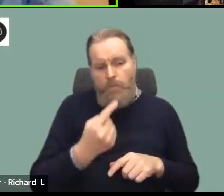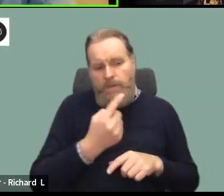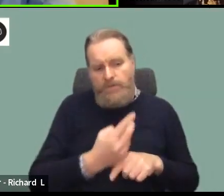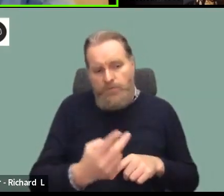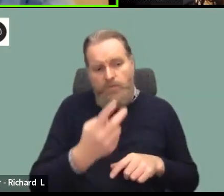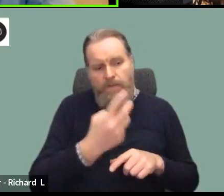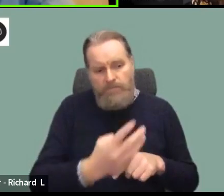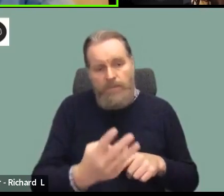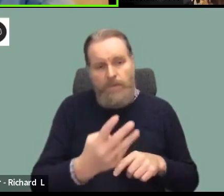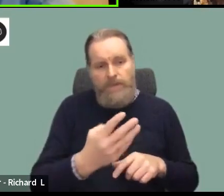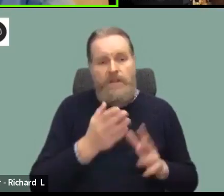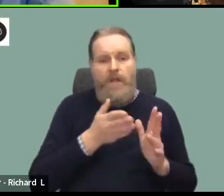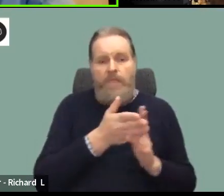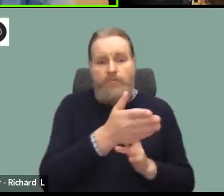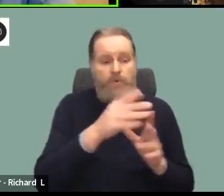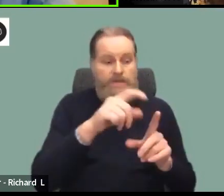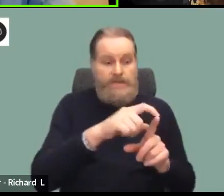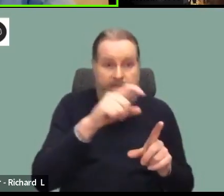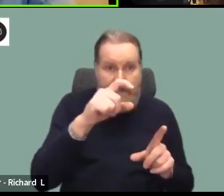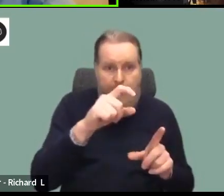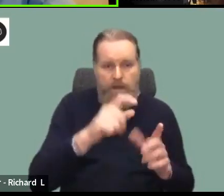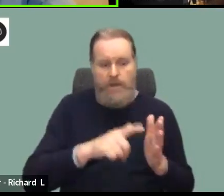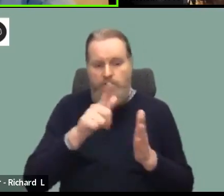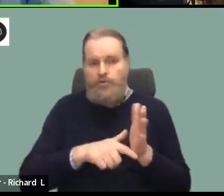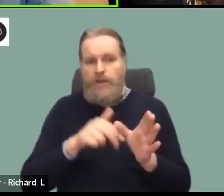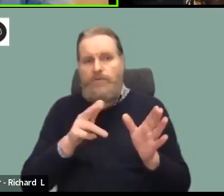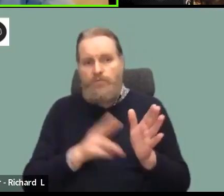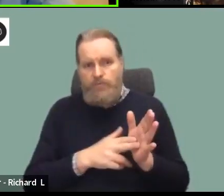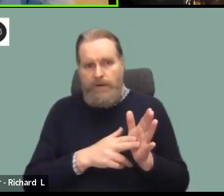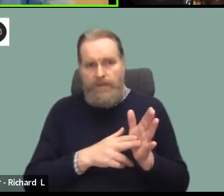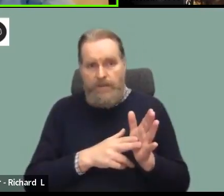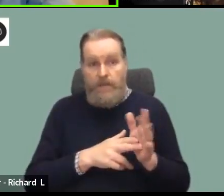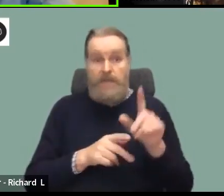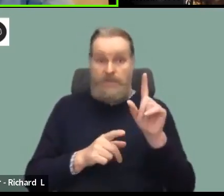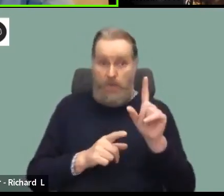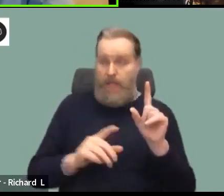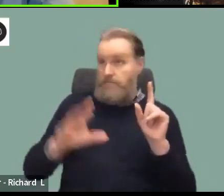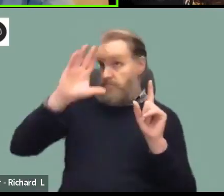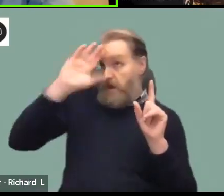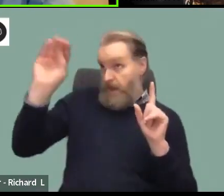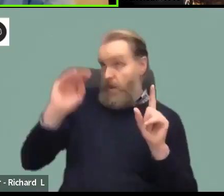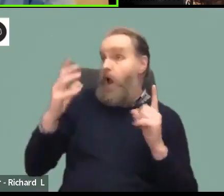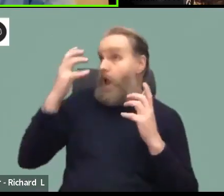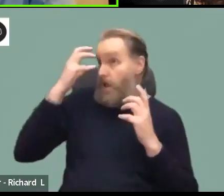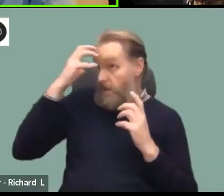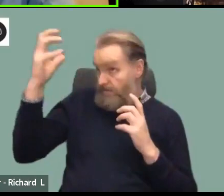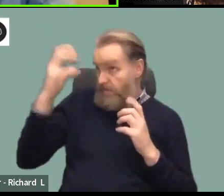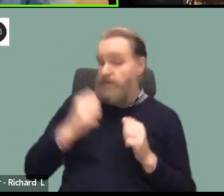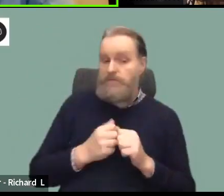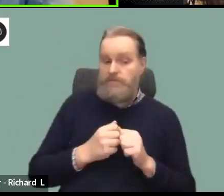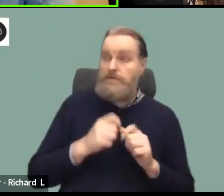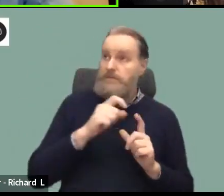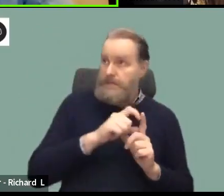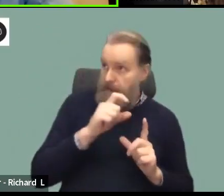first few weeks. Over the december and into the december and in January. as a as assigned to the government. The first action we will take will